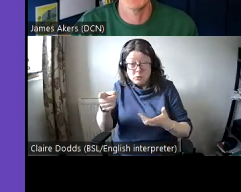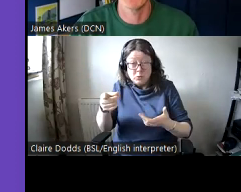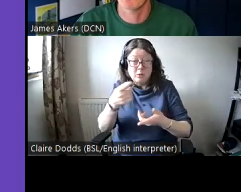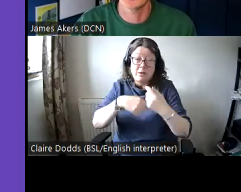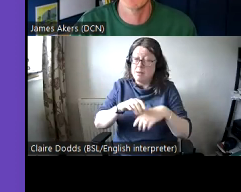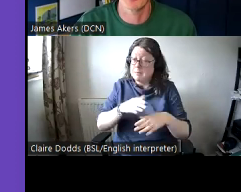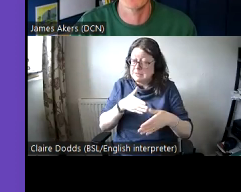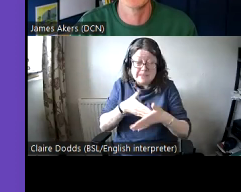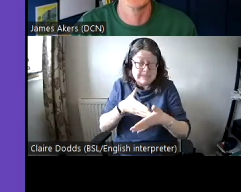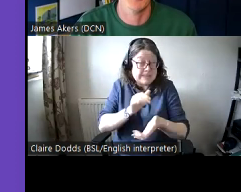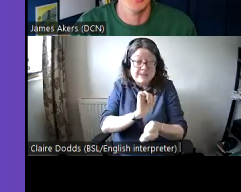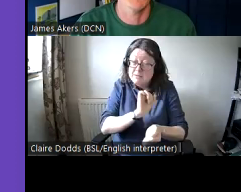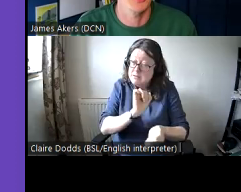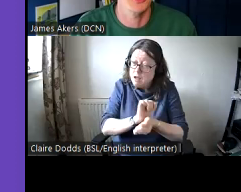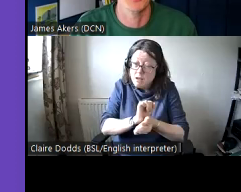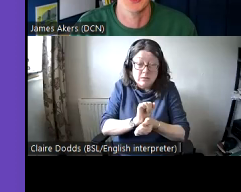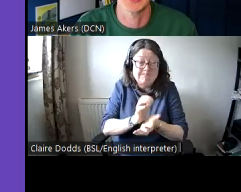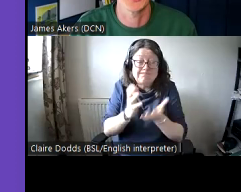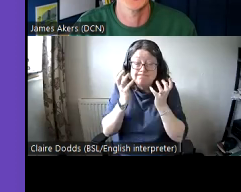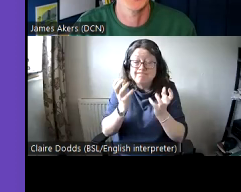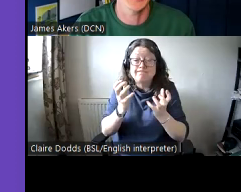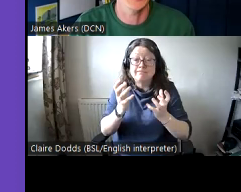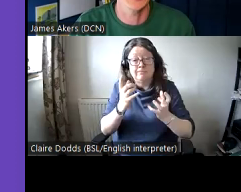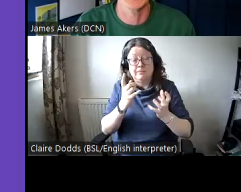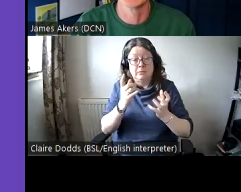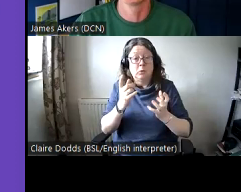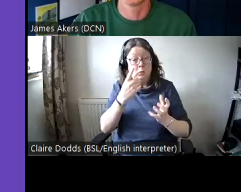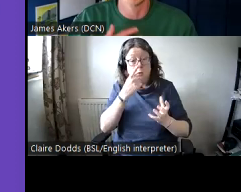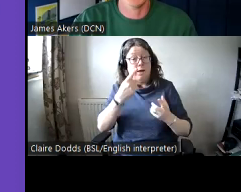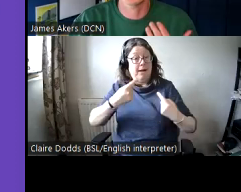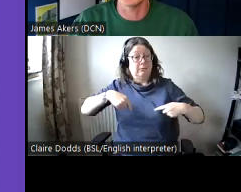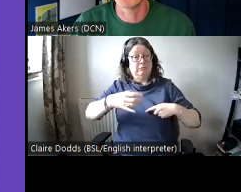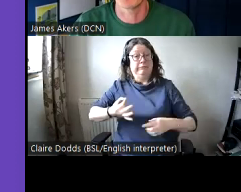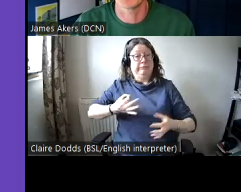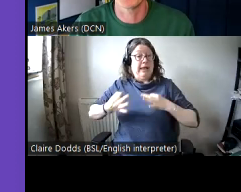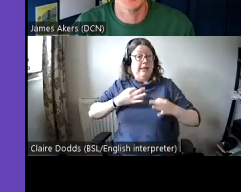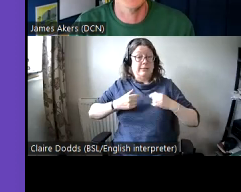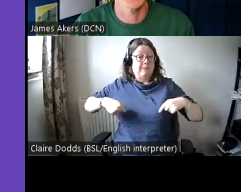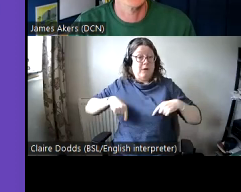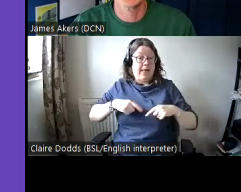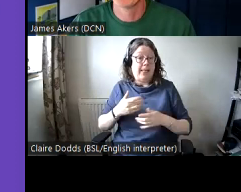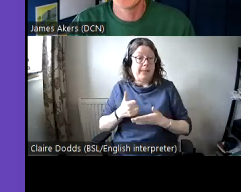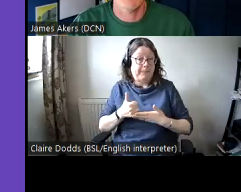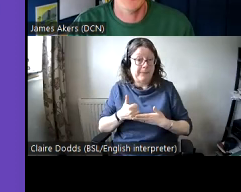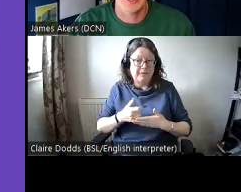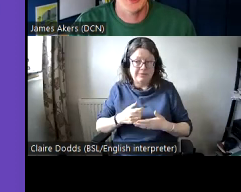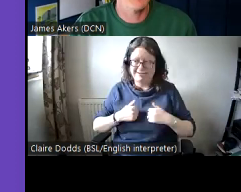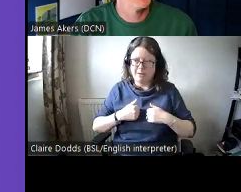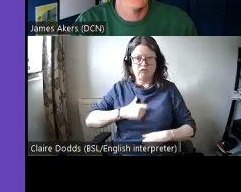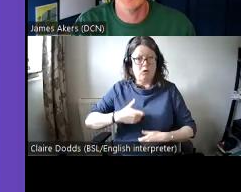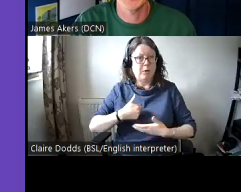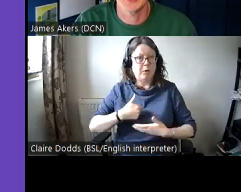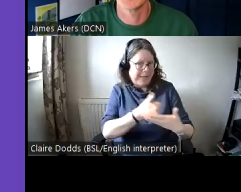it's free support for creative and cultural organizations in England, and individuals as well. If you need any help, please get in touch.